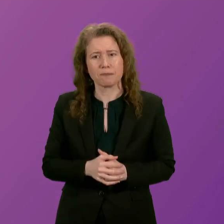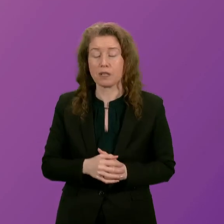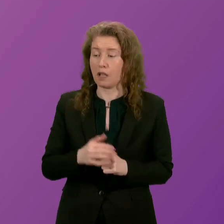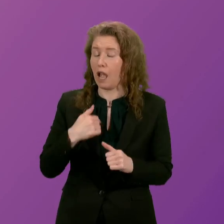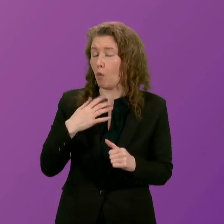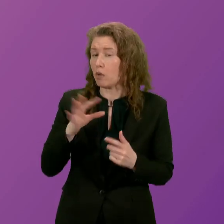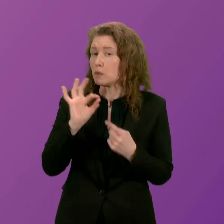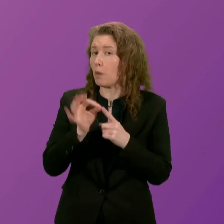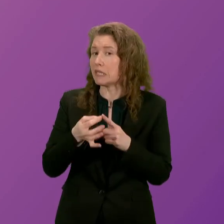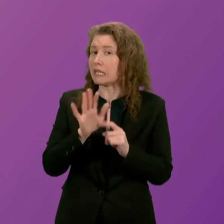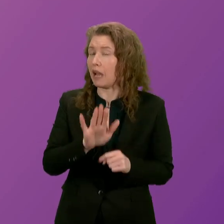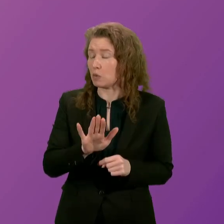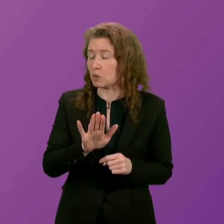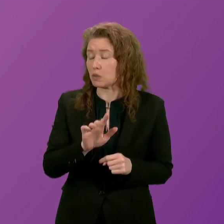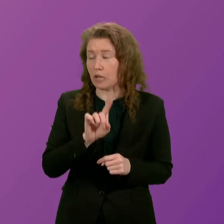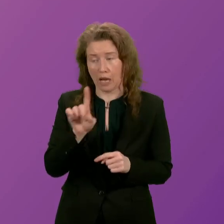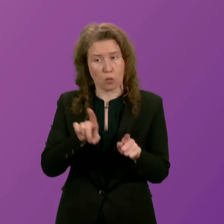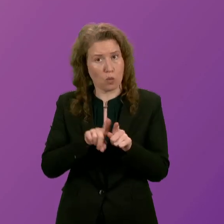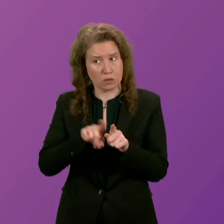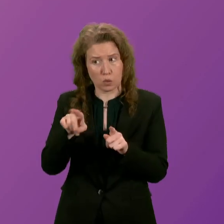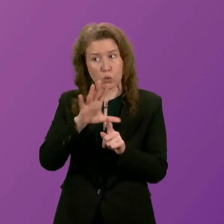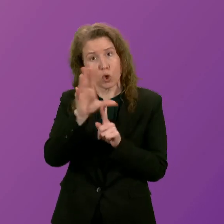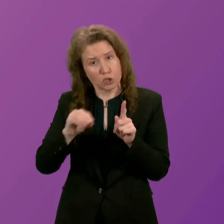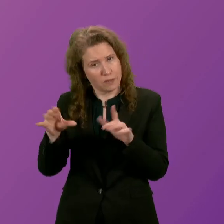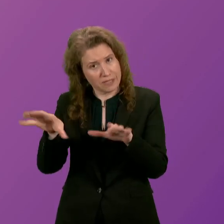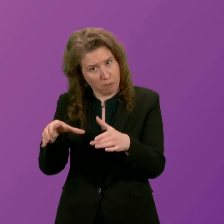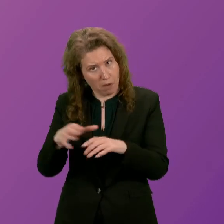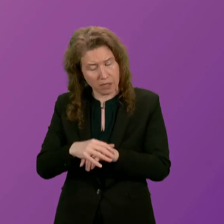I point out to Mr Lumsden and the Conservative Party that the energy